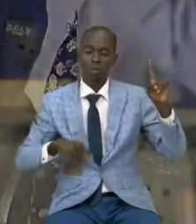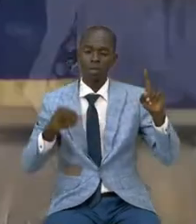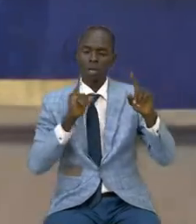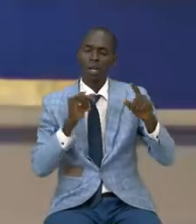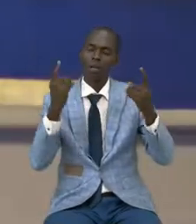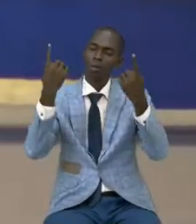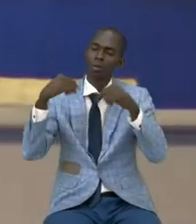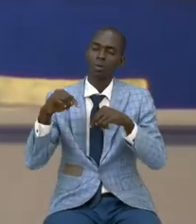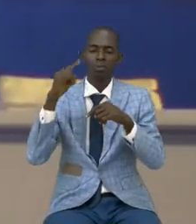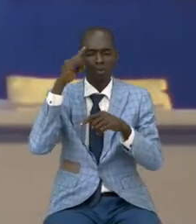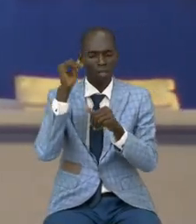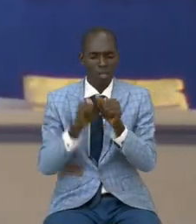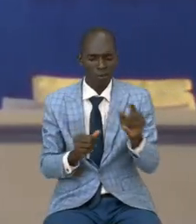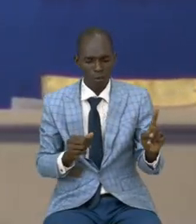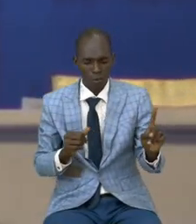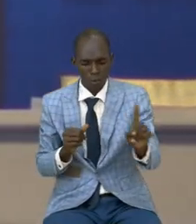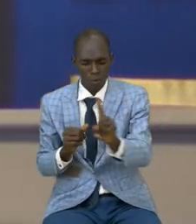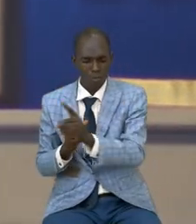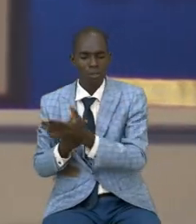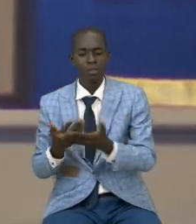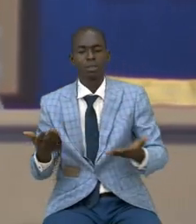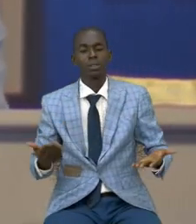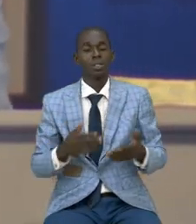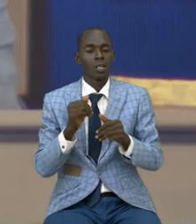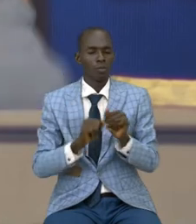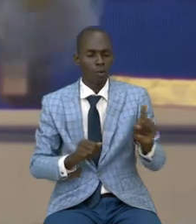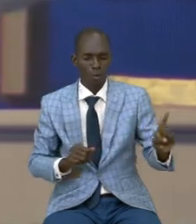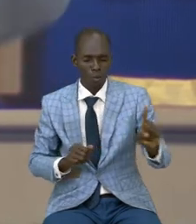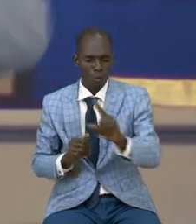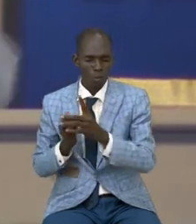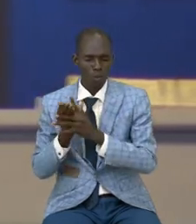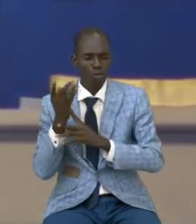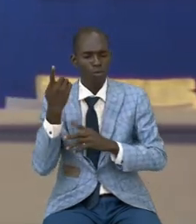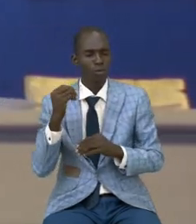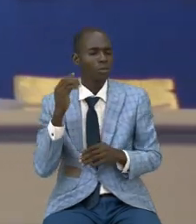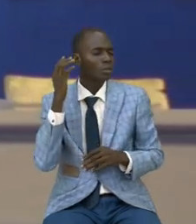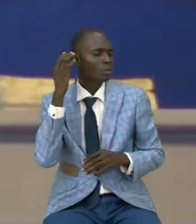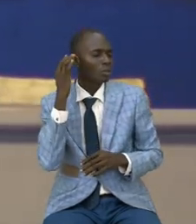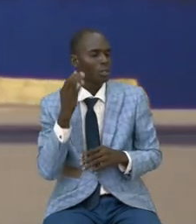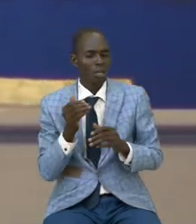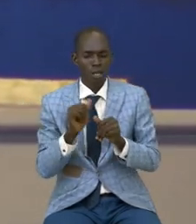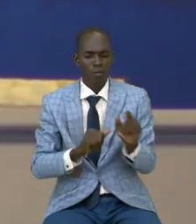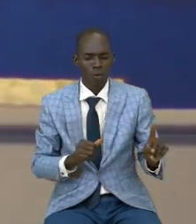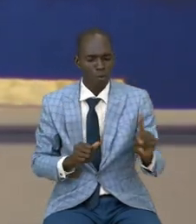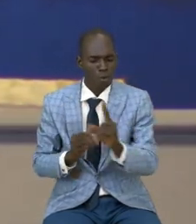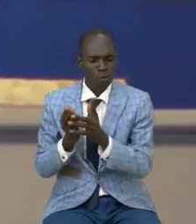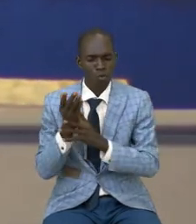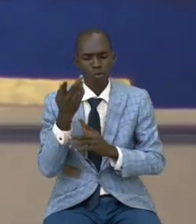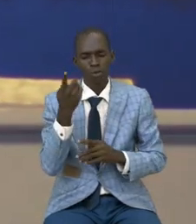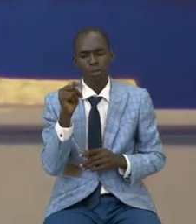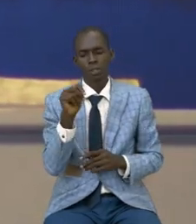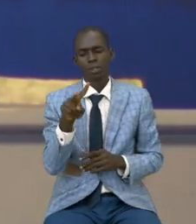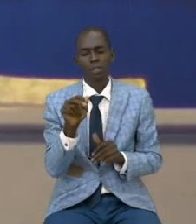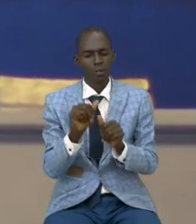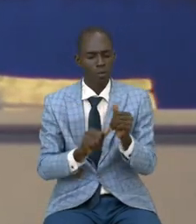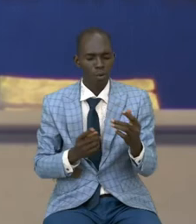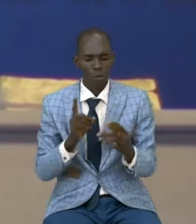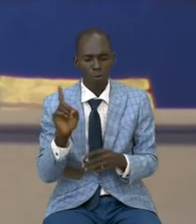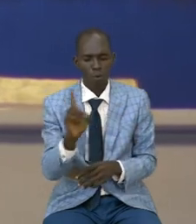here everyone over the radio everyone over the television everyone online lord i pray